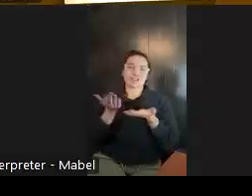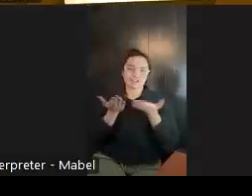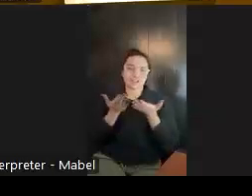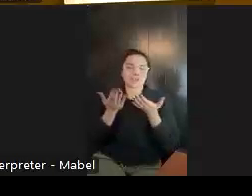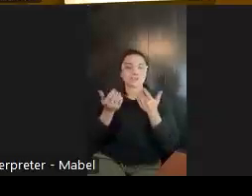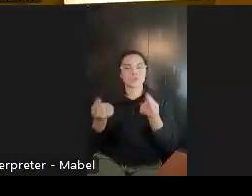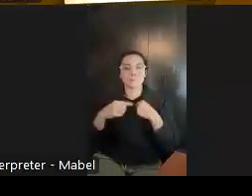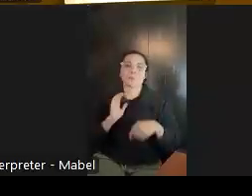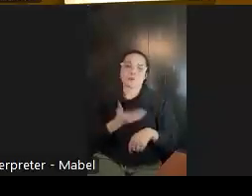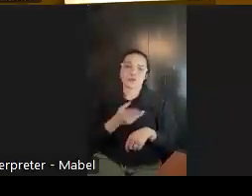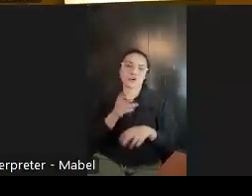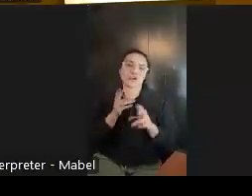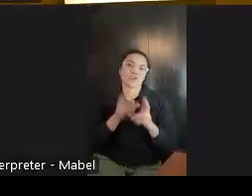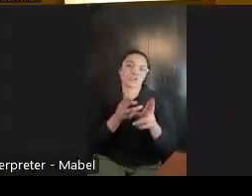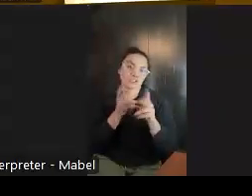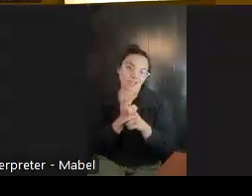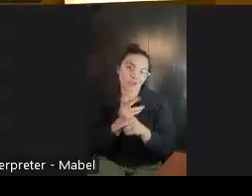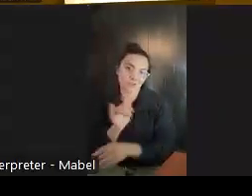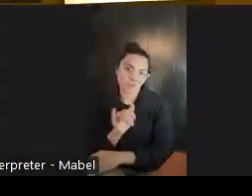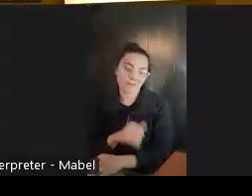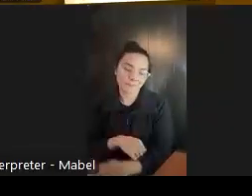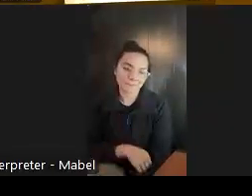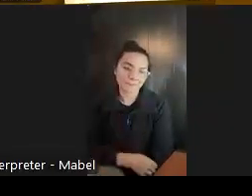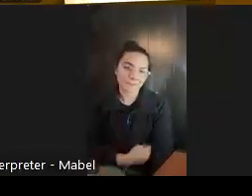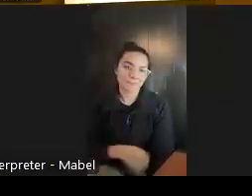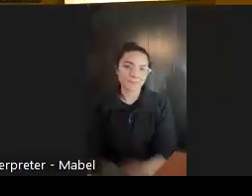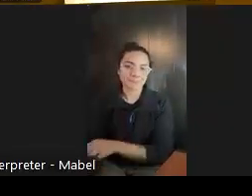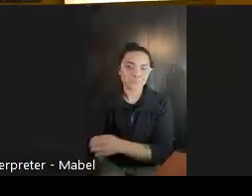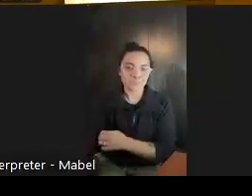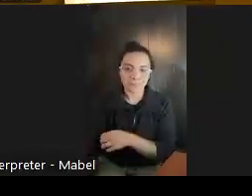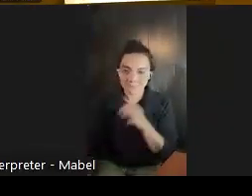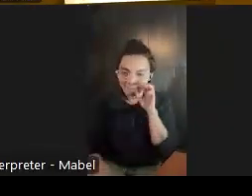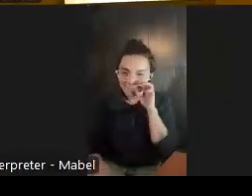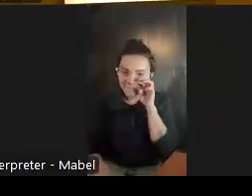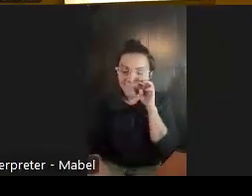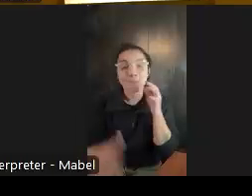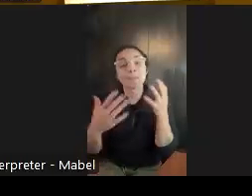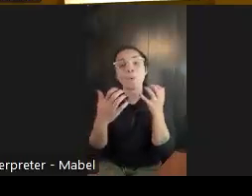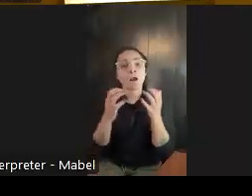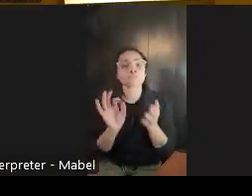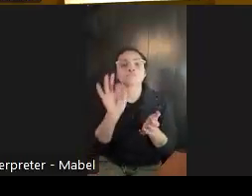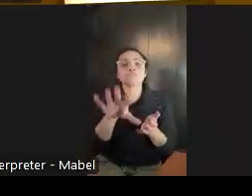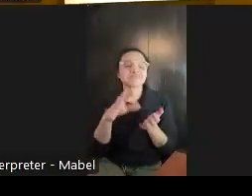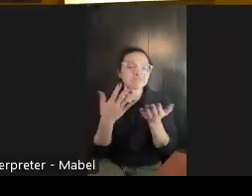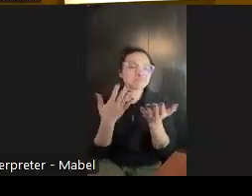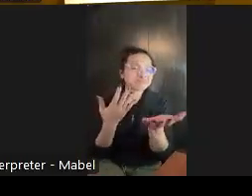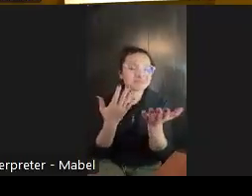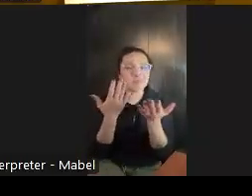instead so I just wanted to toss up a little road map this is really what families can